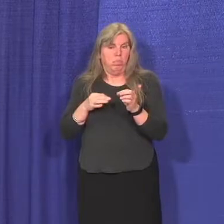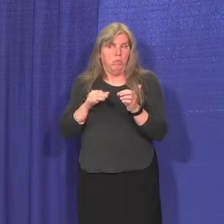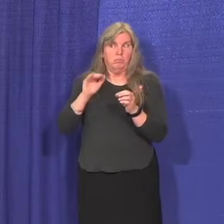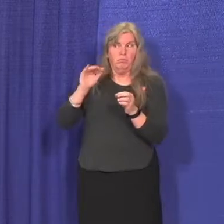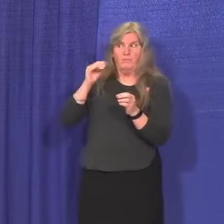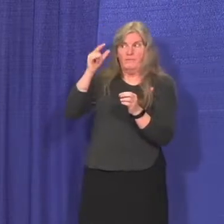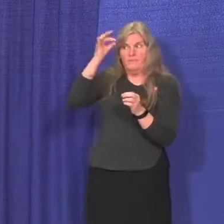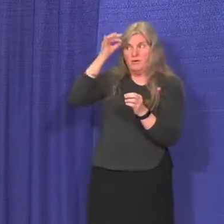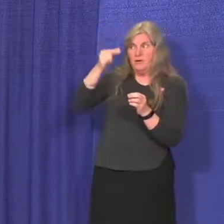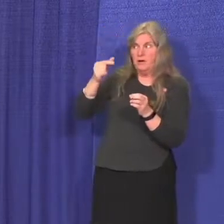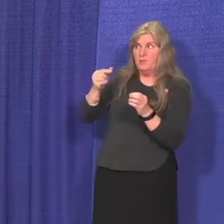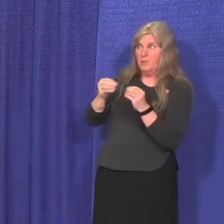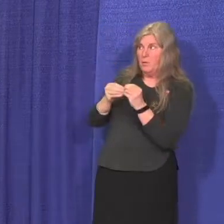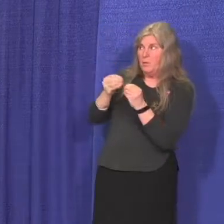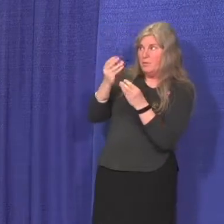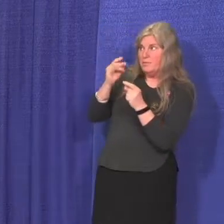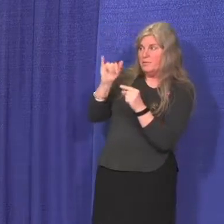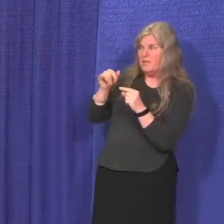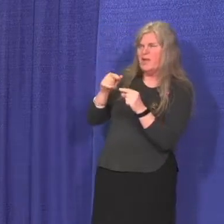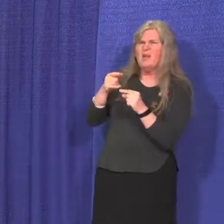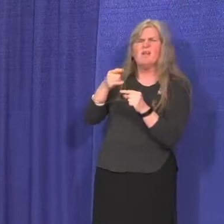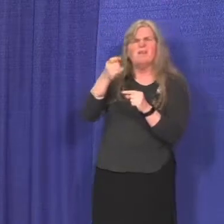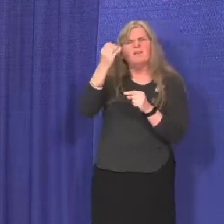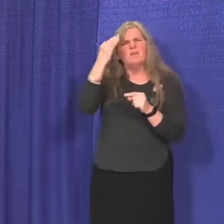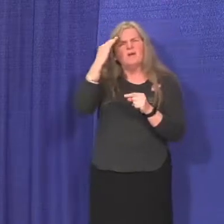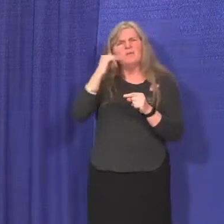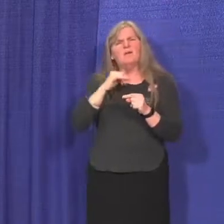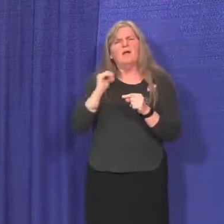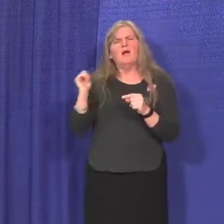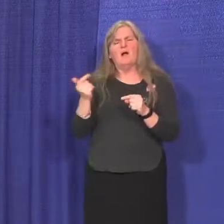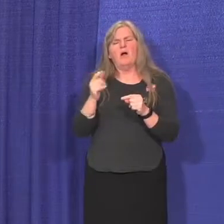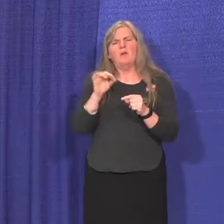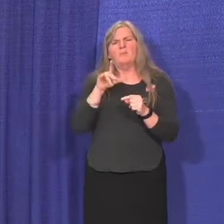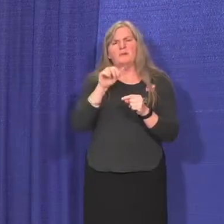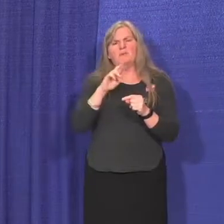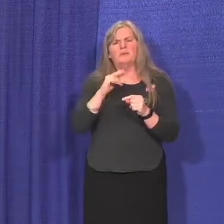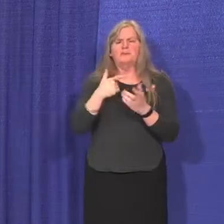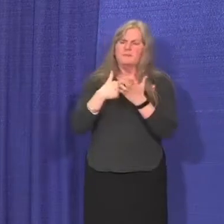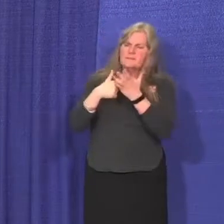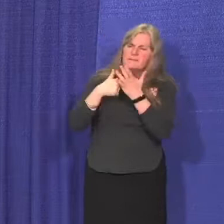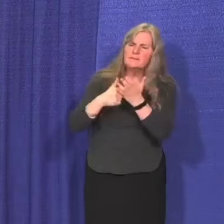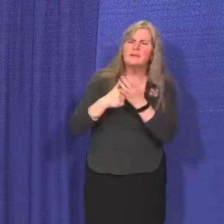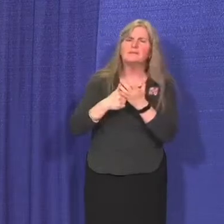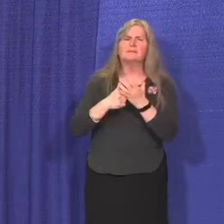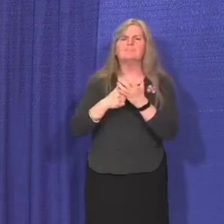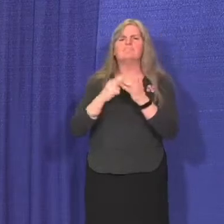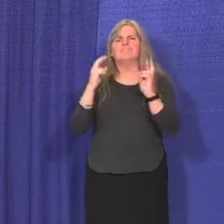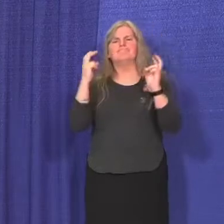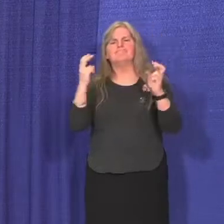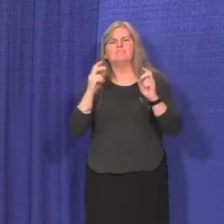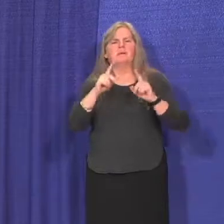to utilize these rapid tests and we now have more opportunities